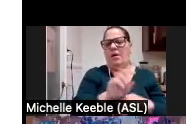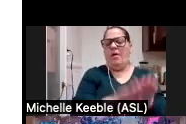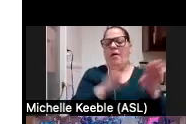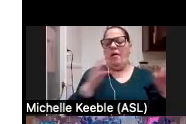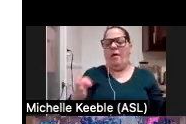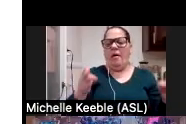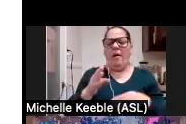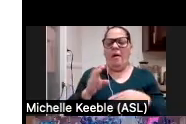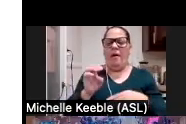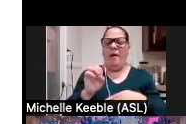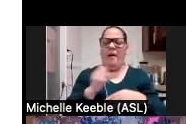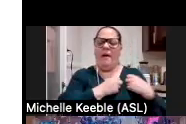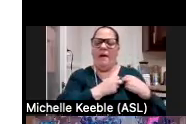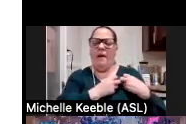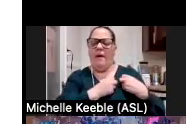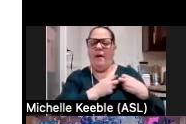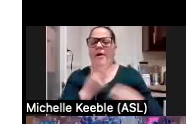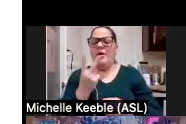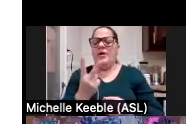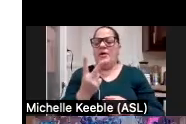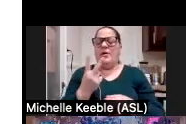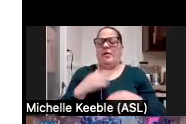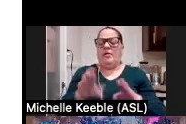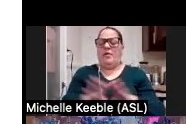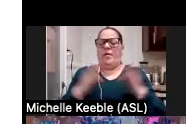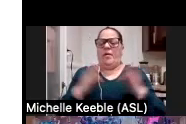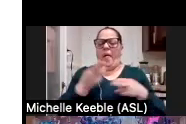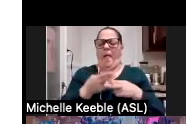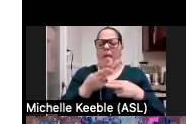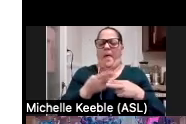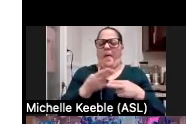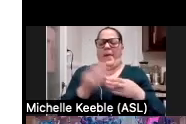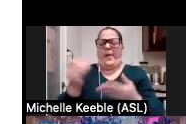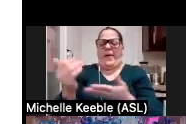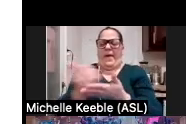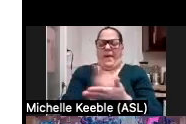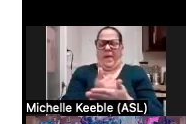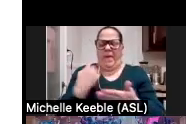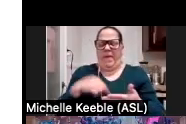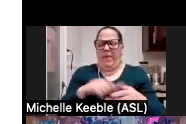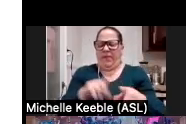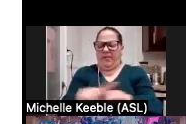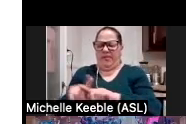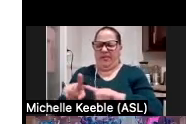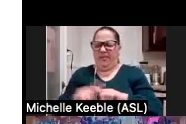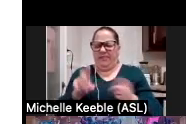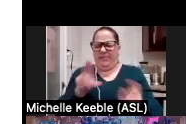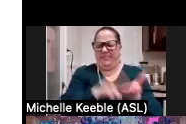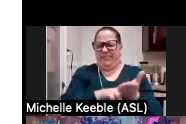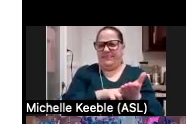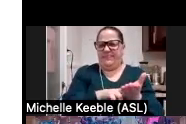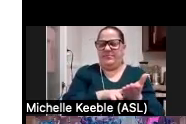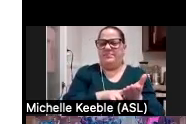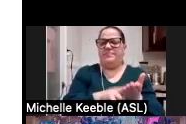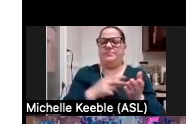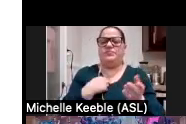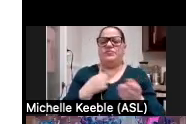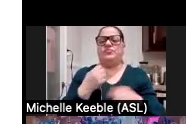uh just two of the more prominent names. And he acquired uh several contracts to manufacture